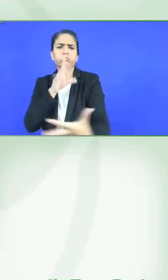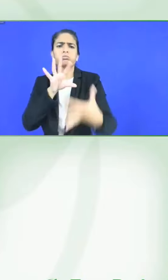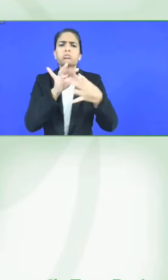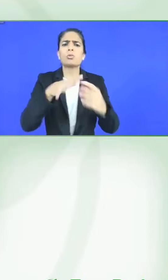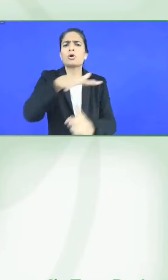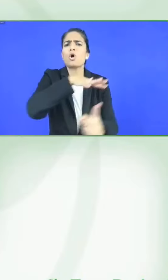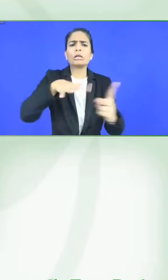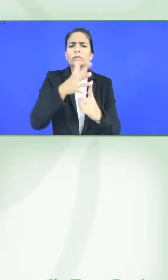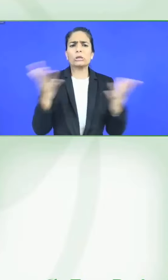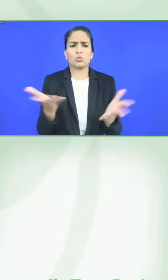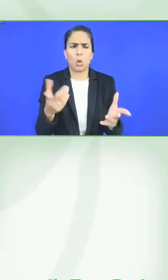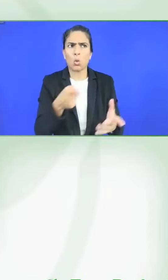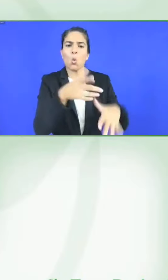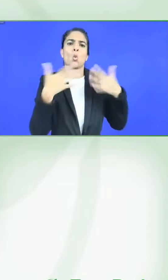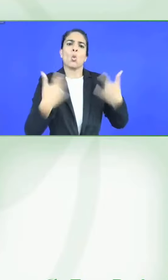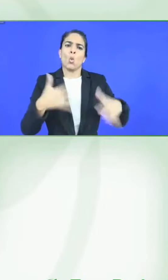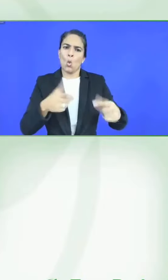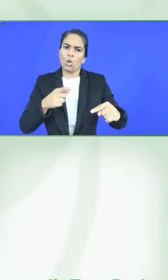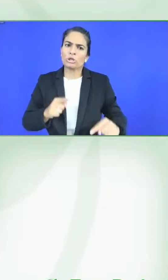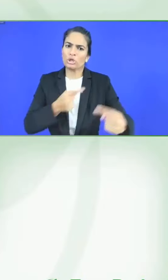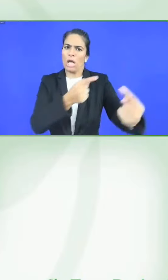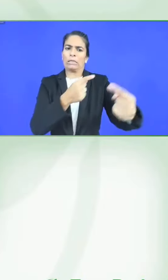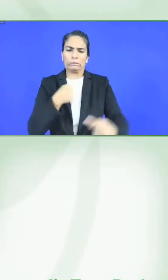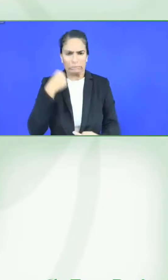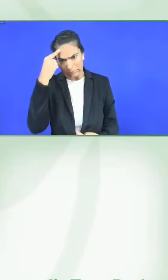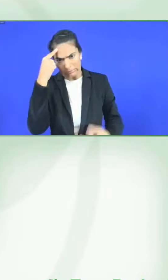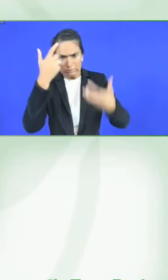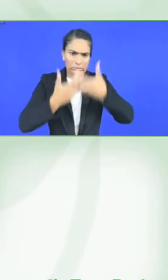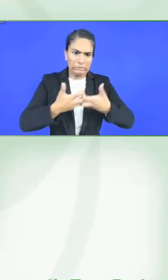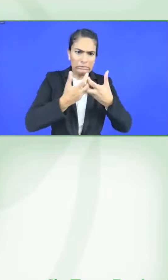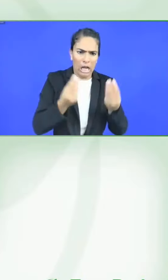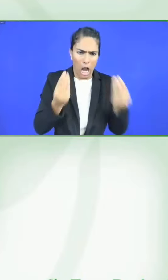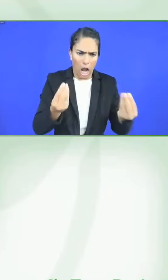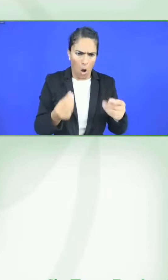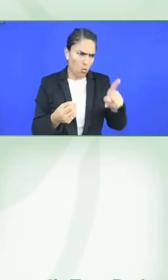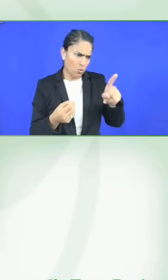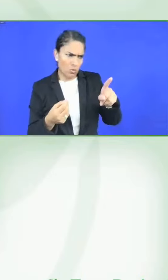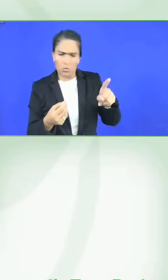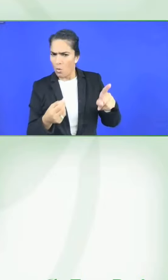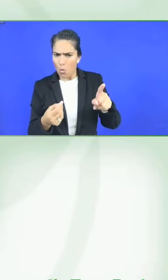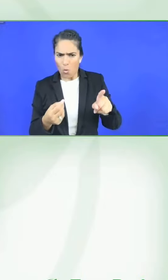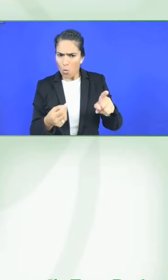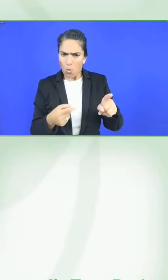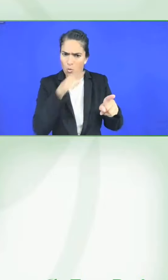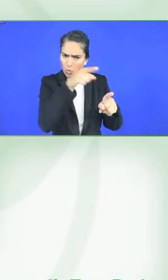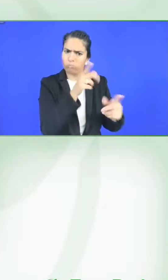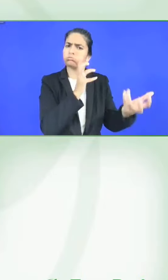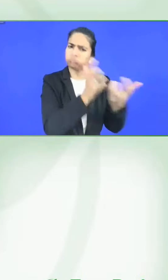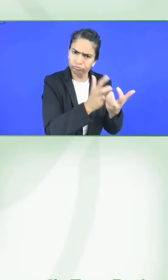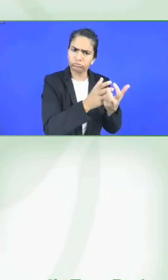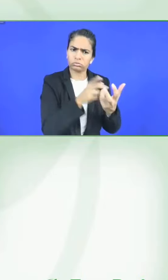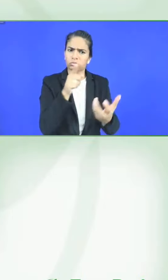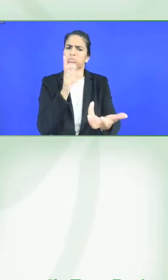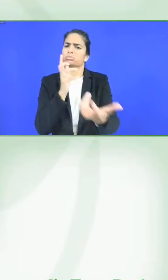and community centres, doctors offices, government offices.